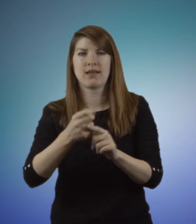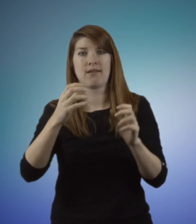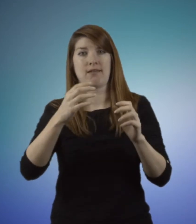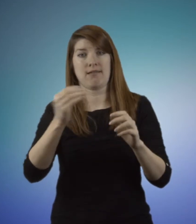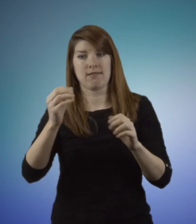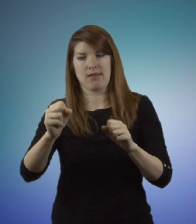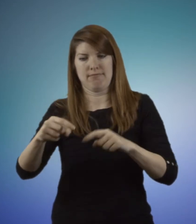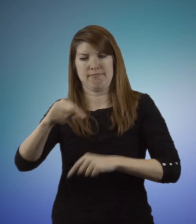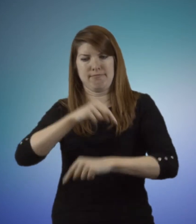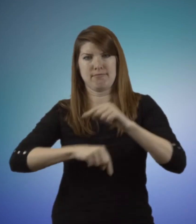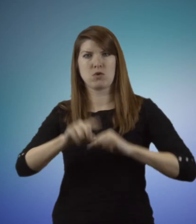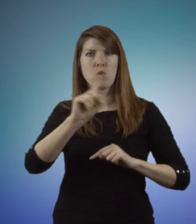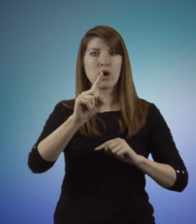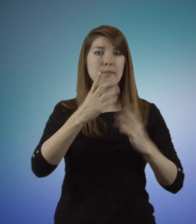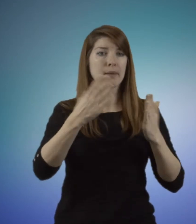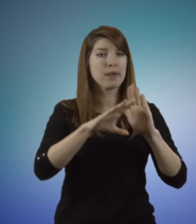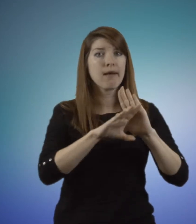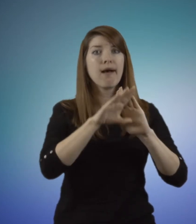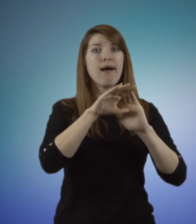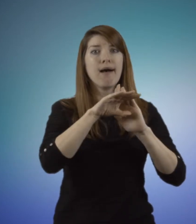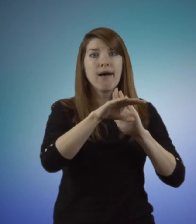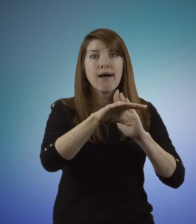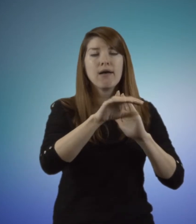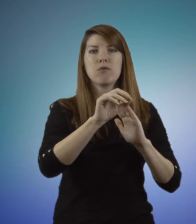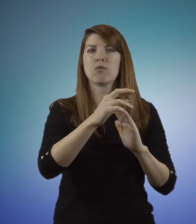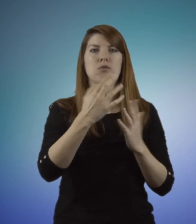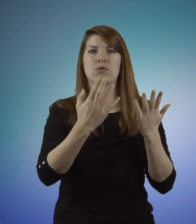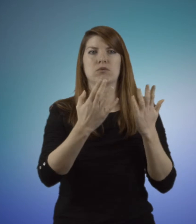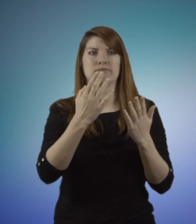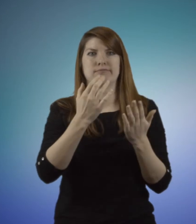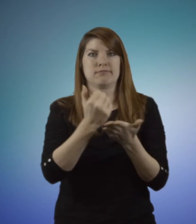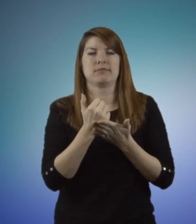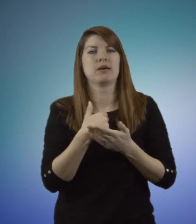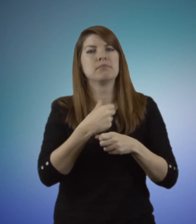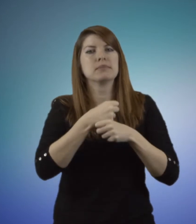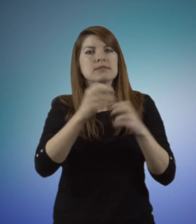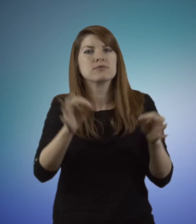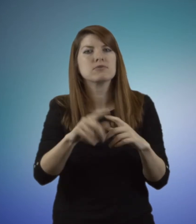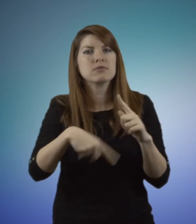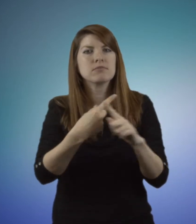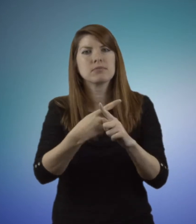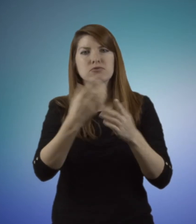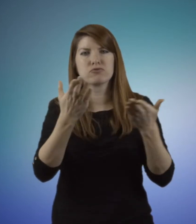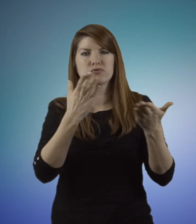and go back and look at when there may have been some plateaus or to help us make some decisions about services.